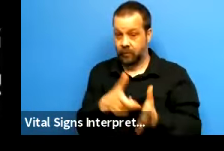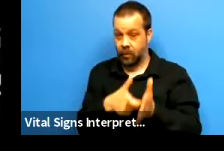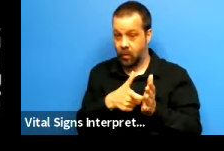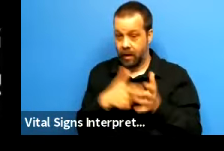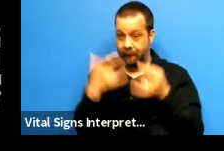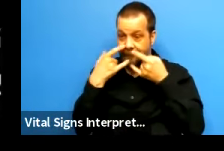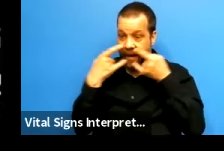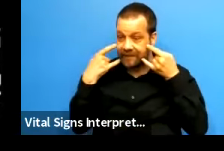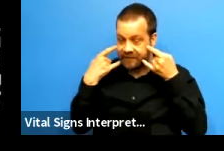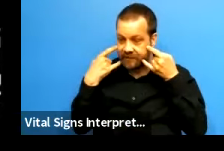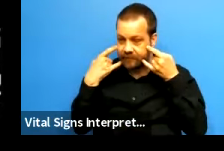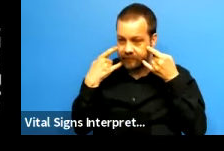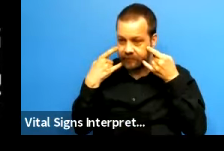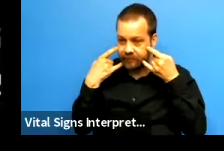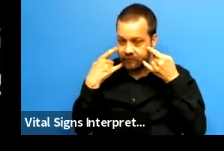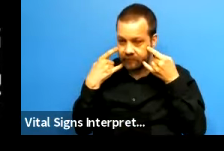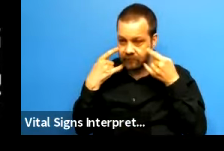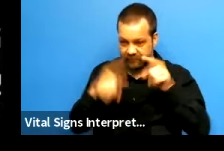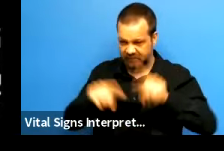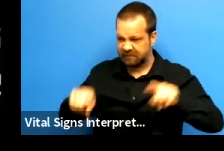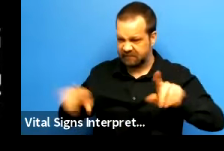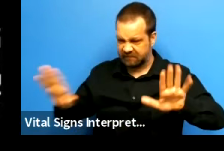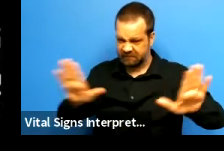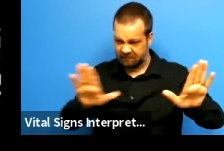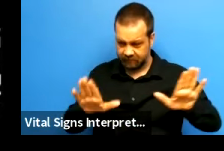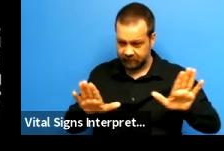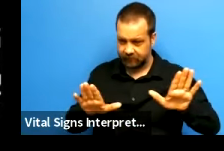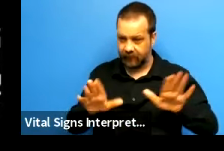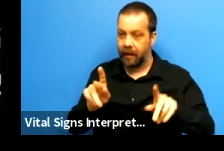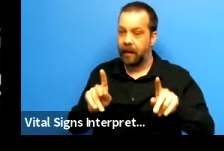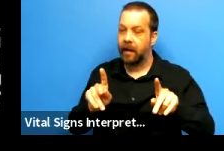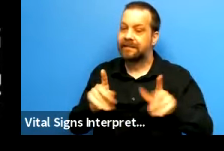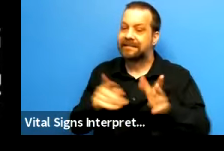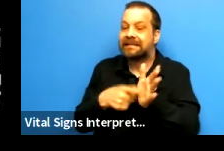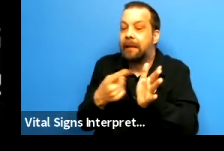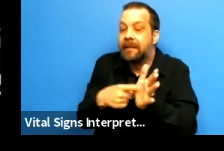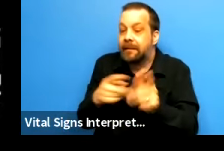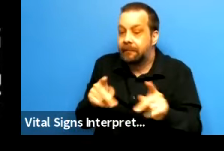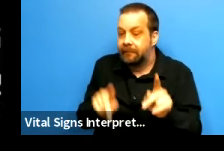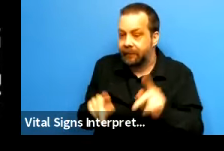There are situations where a person with a disability may not be able to wear a face mask.